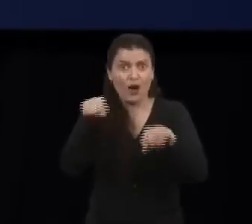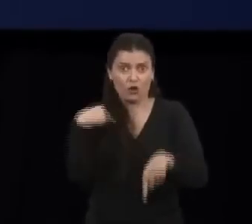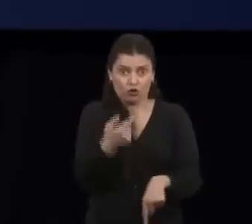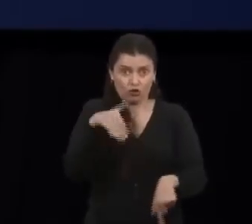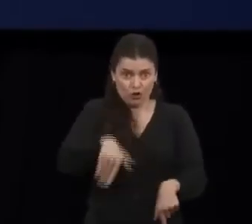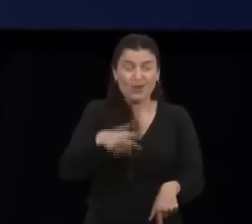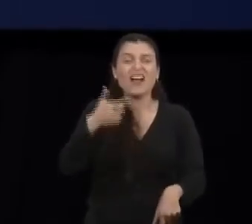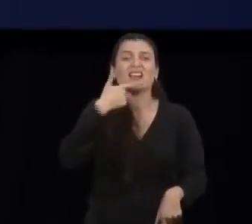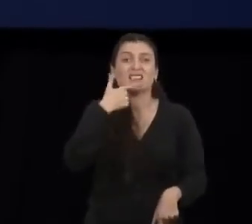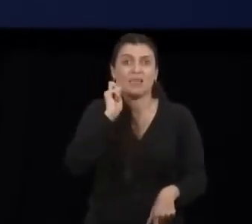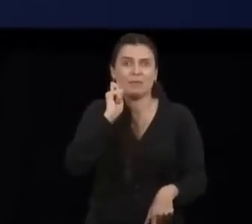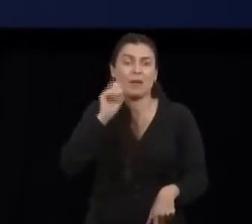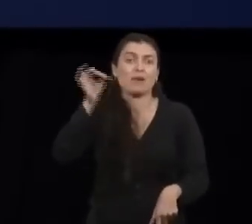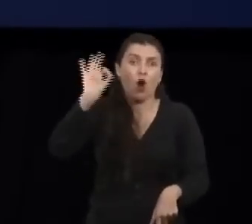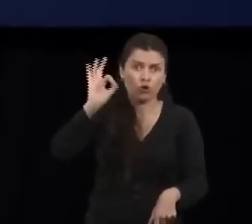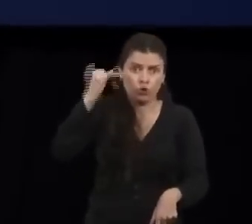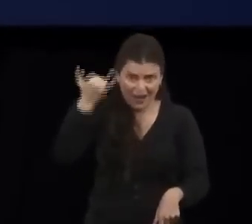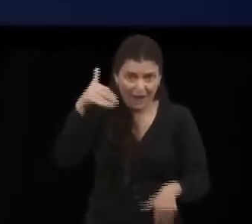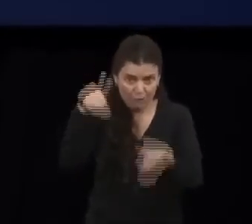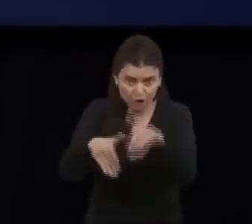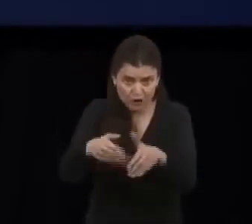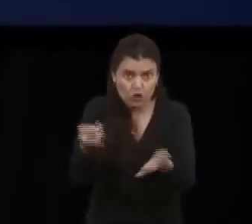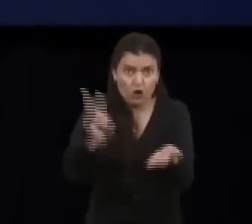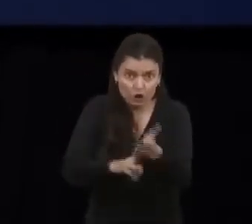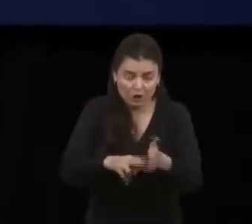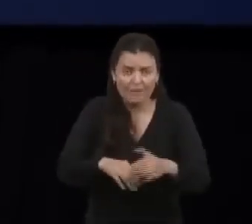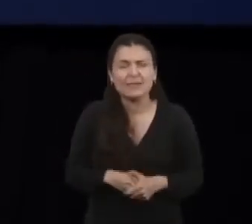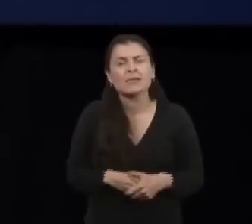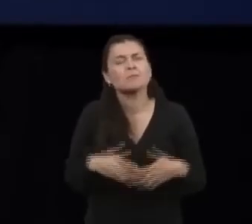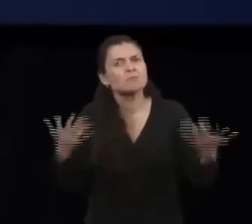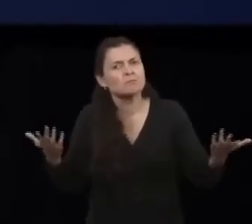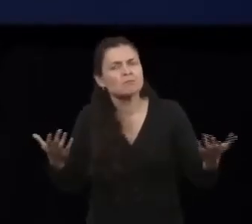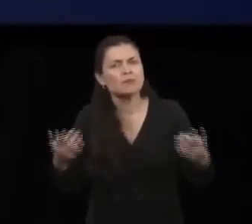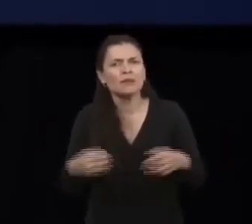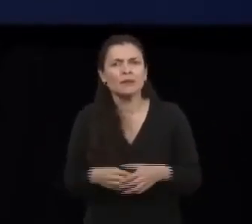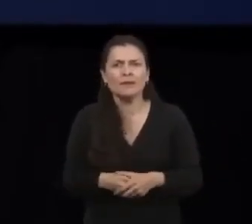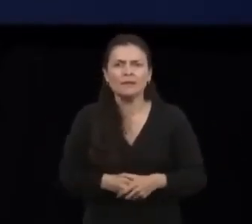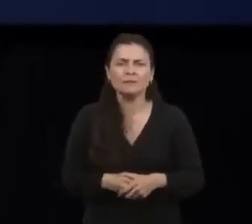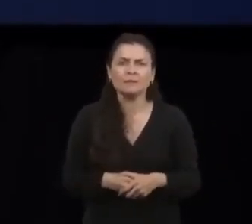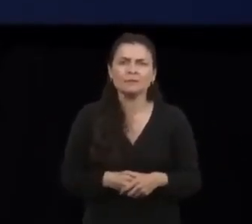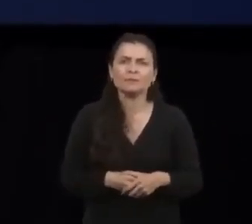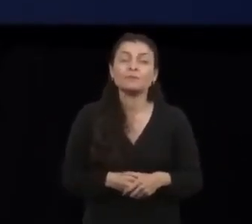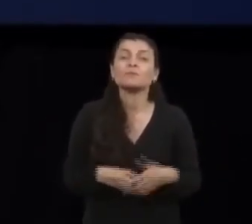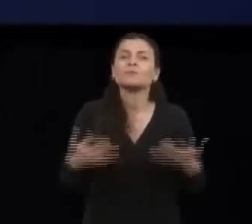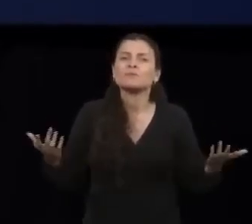in October, and I would also say in what is